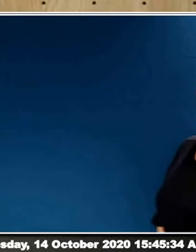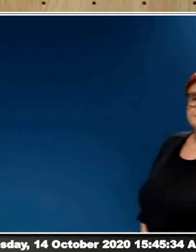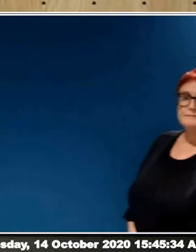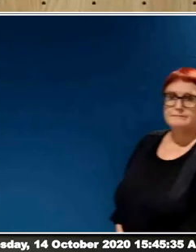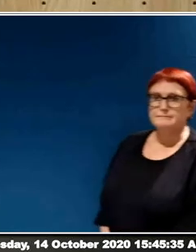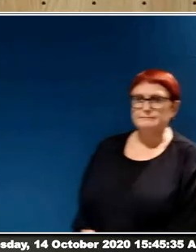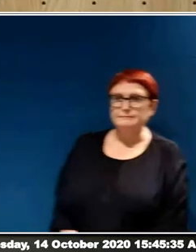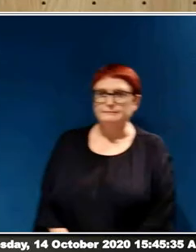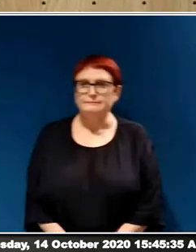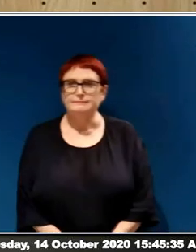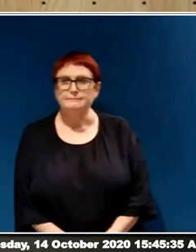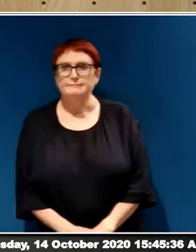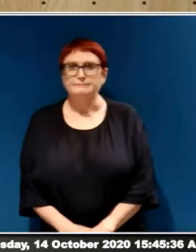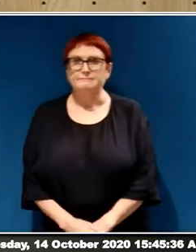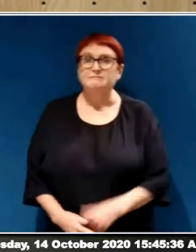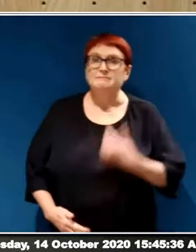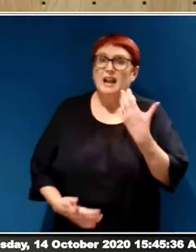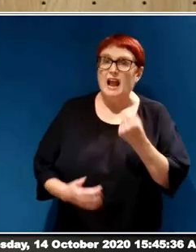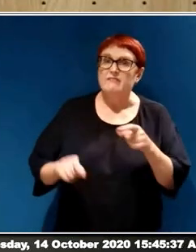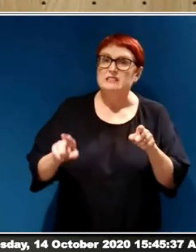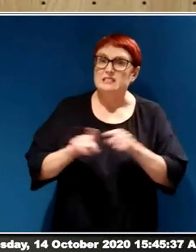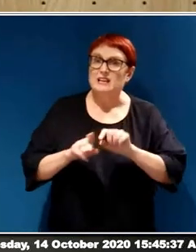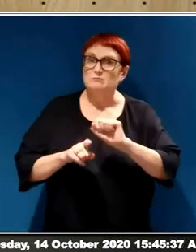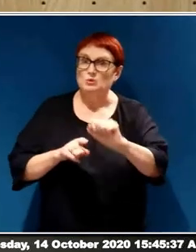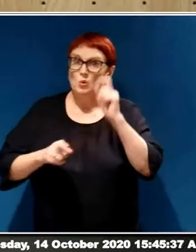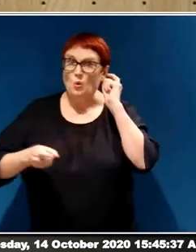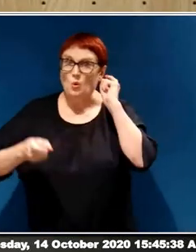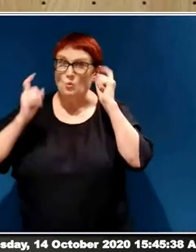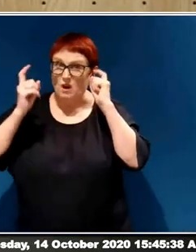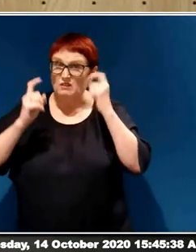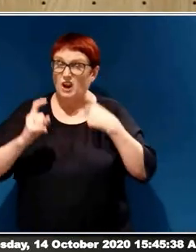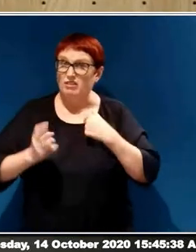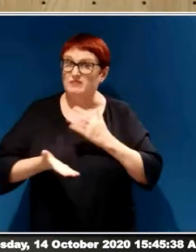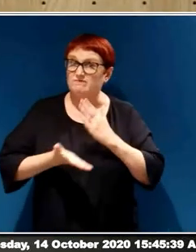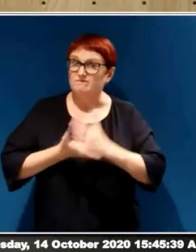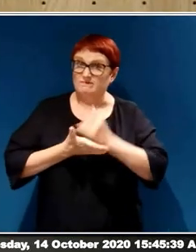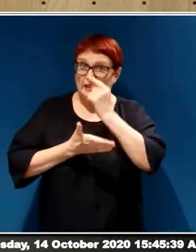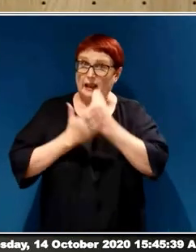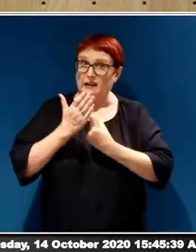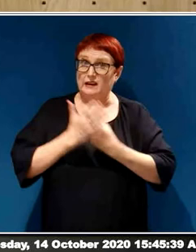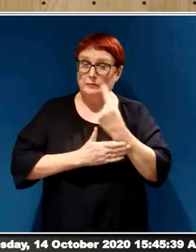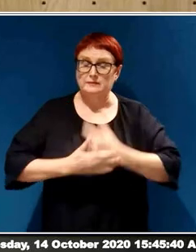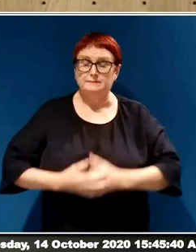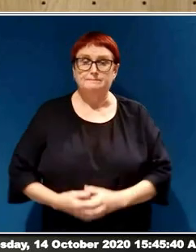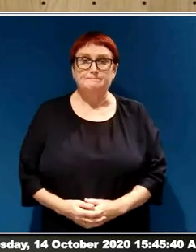The only thing that I could say in response to that is that at the moment,